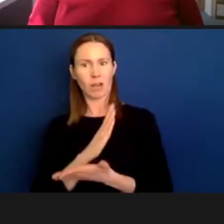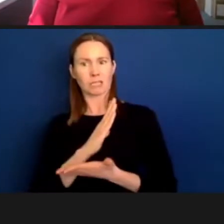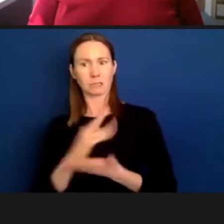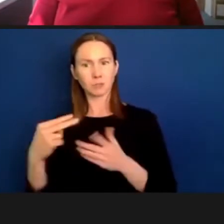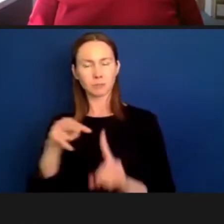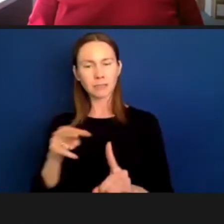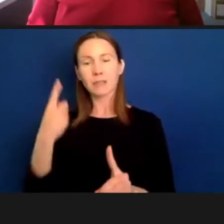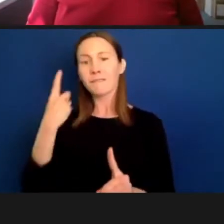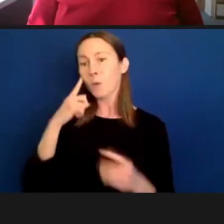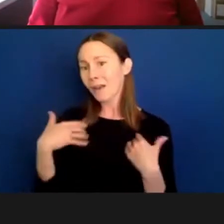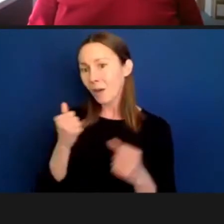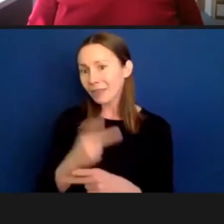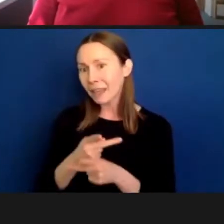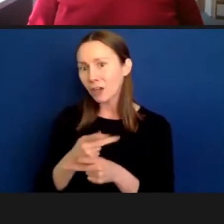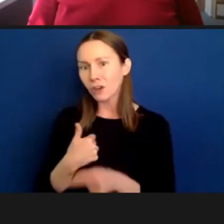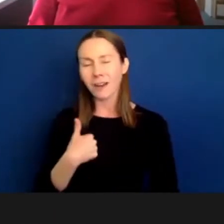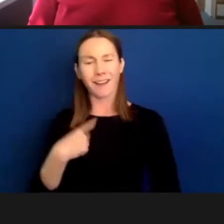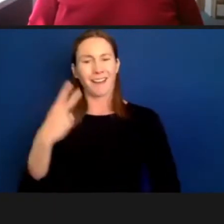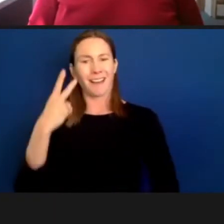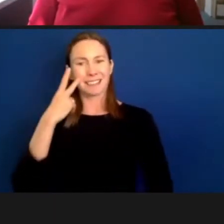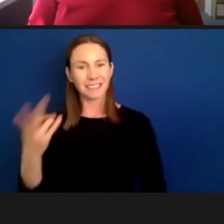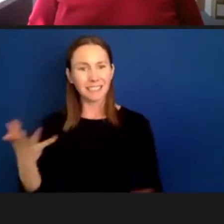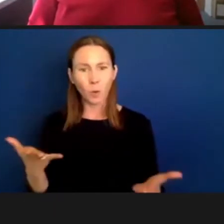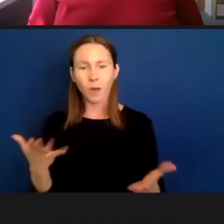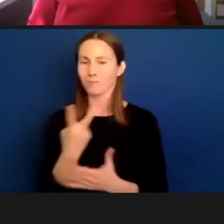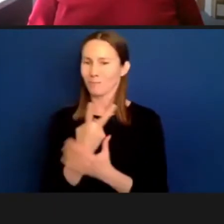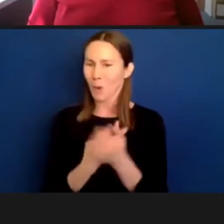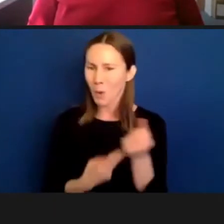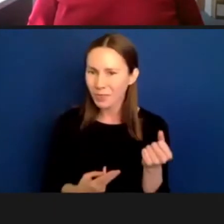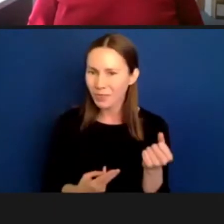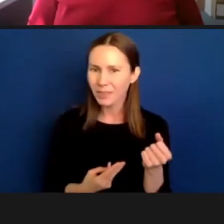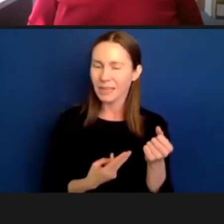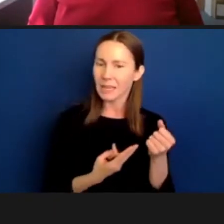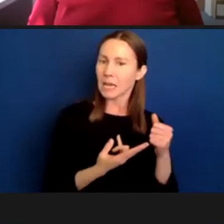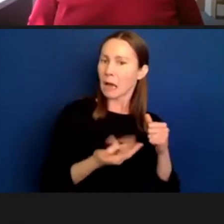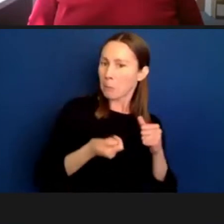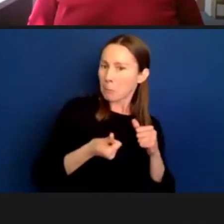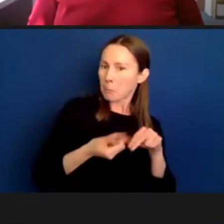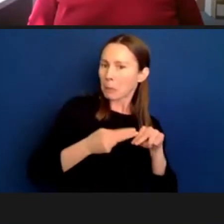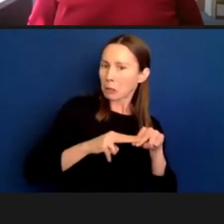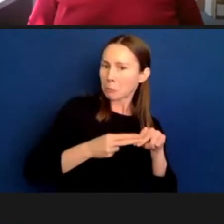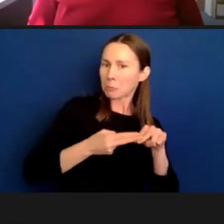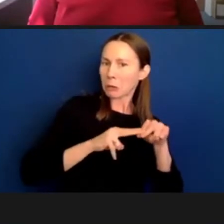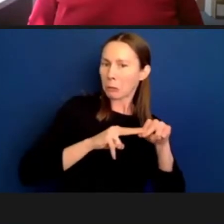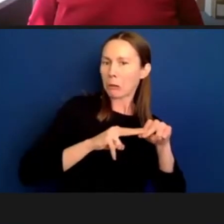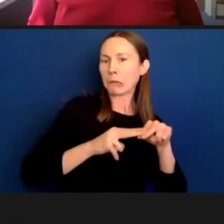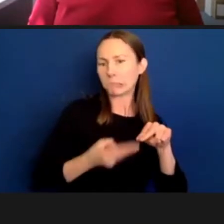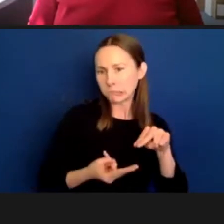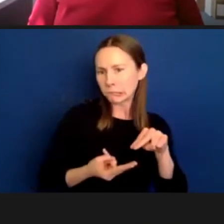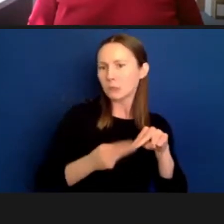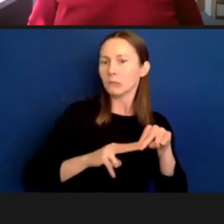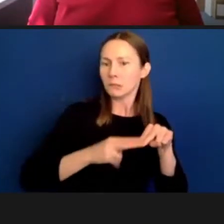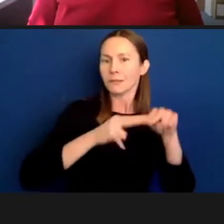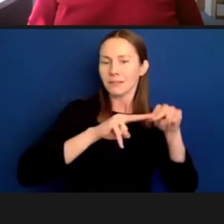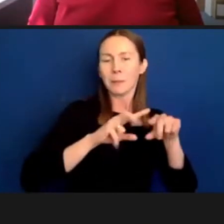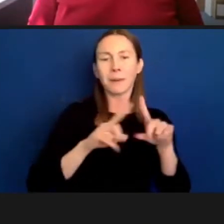healthcare, I see it as both that incremental, sometimes one by one, but also transformational.